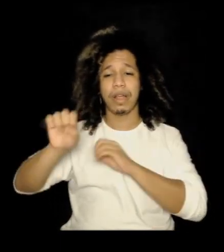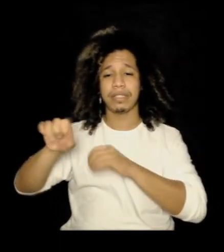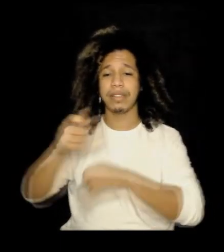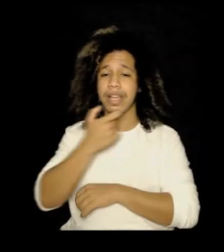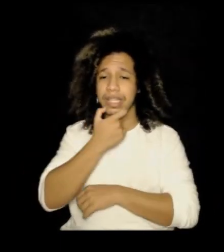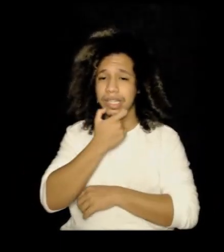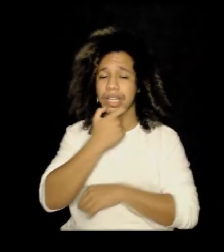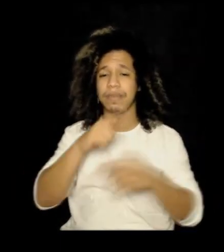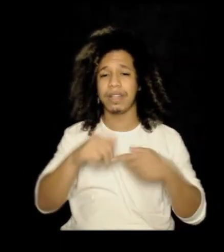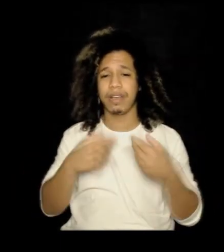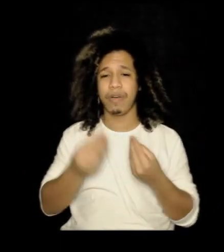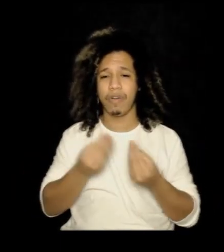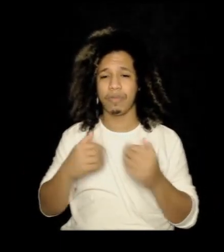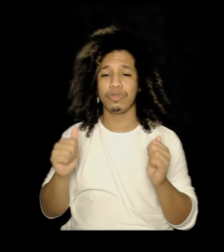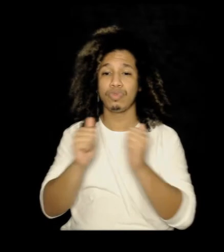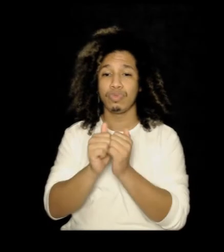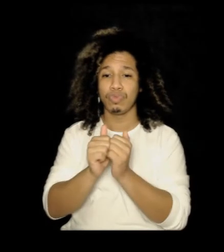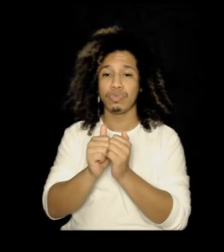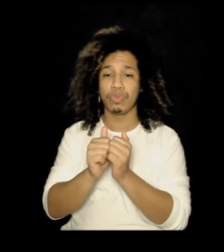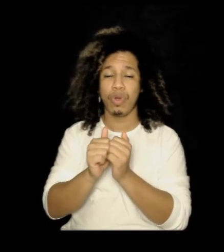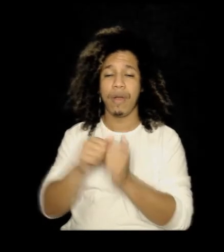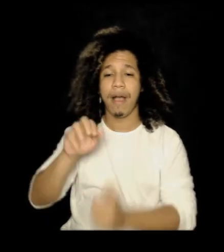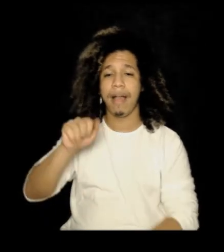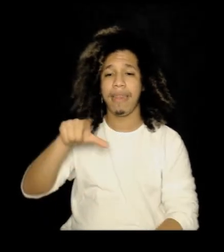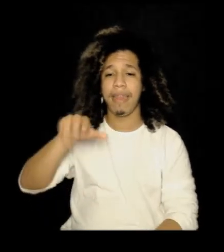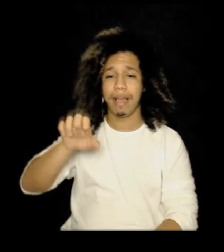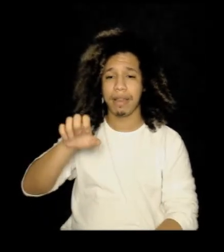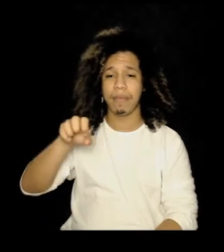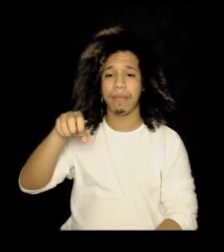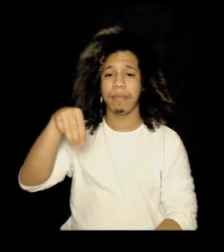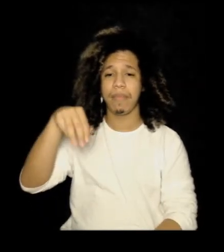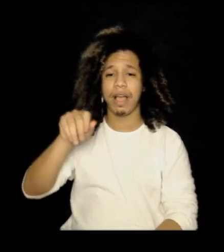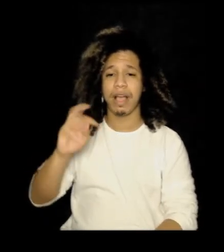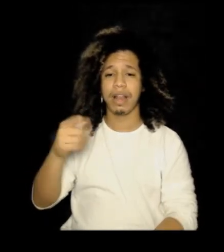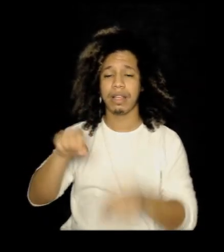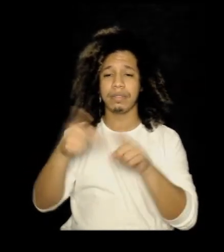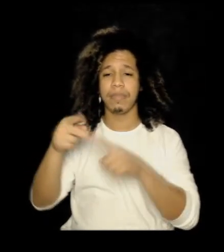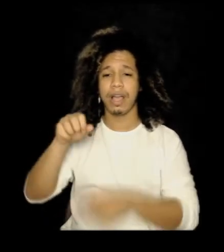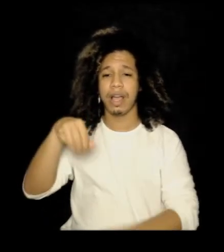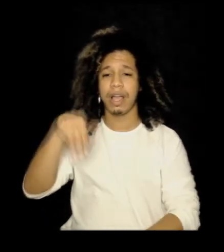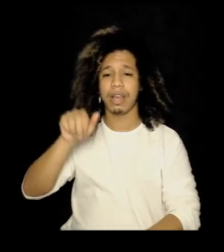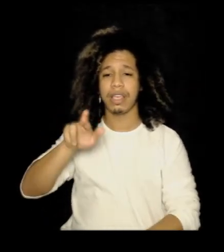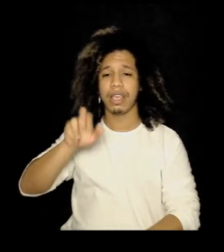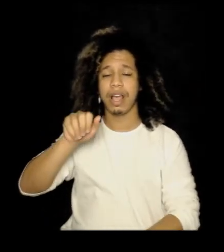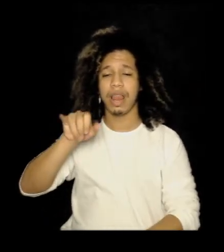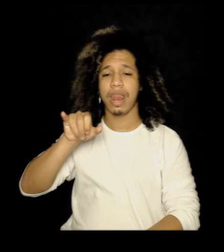in English Language Teaching, together with Alanny Magalhães, Maria Lara Lucena